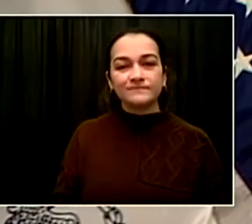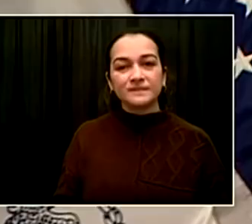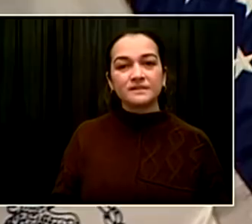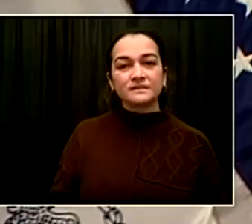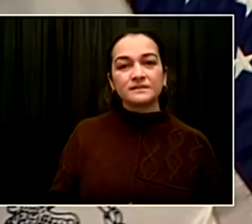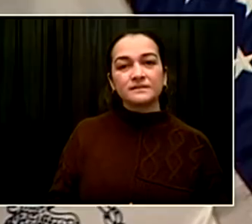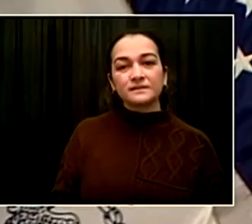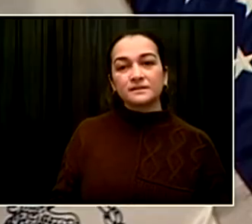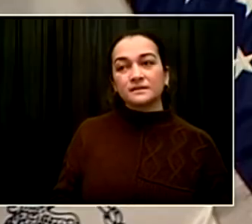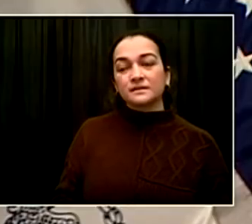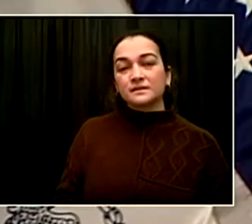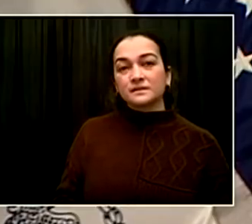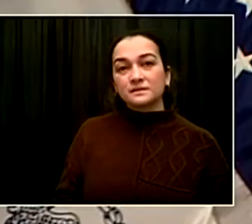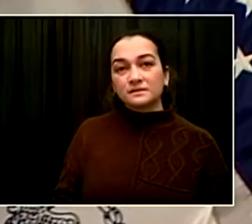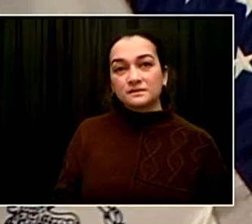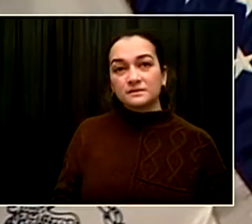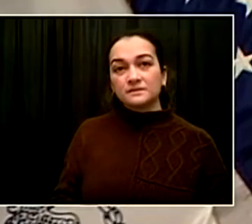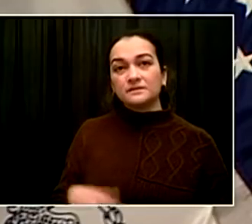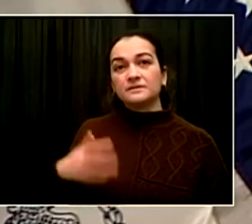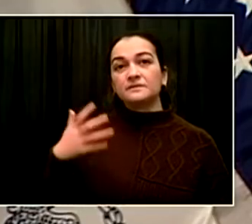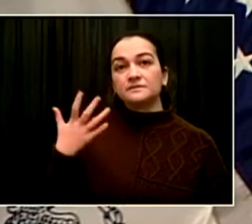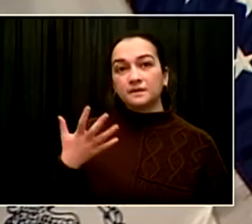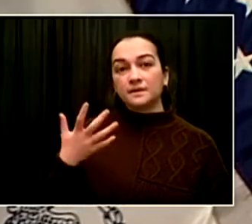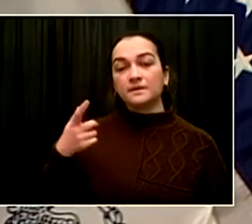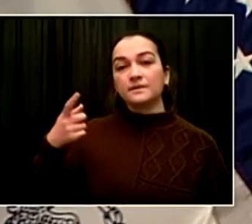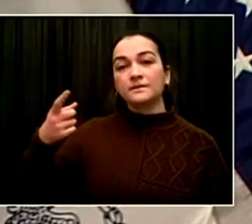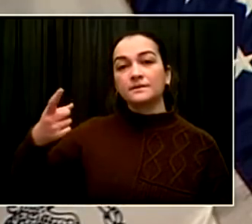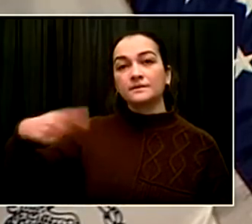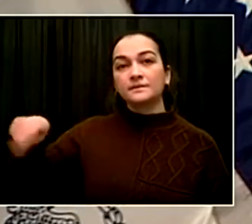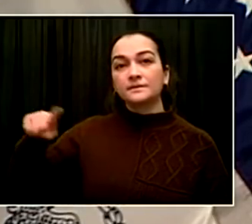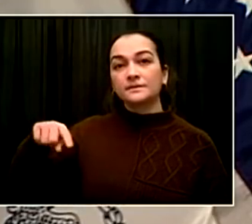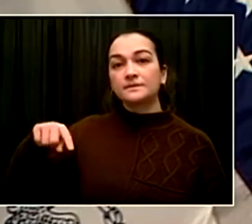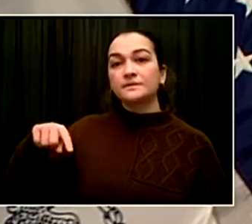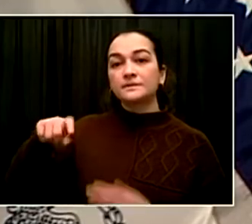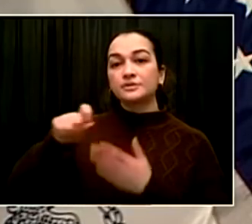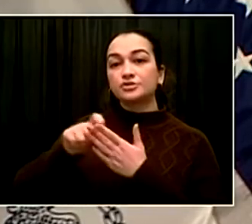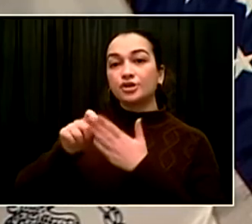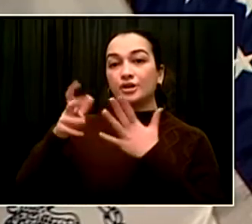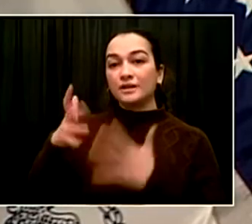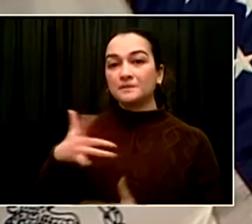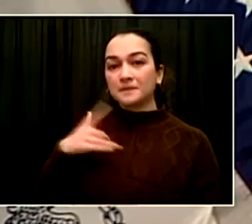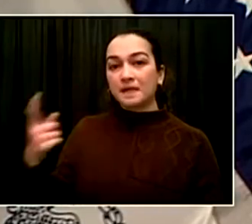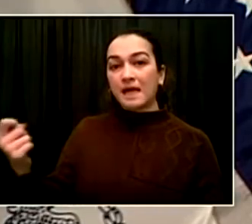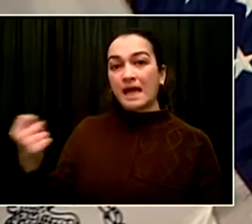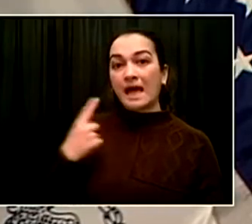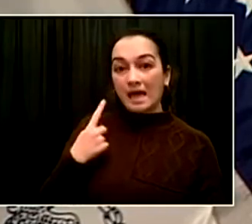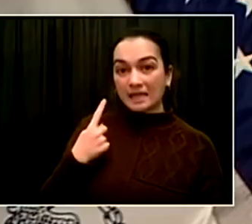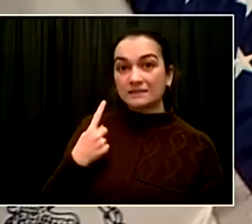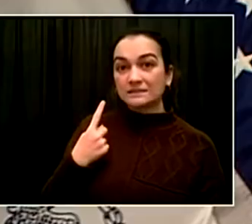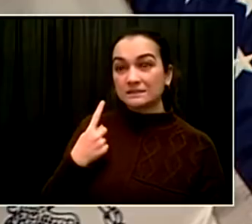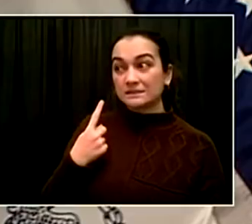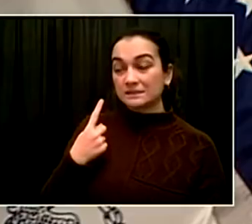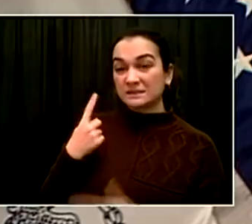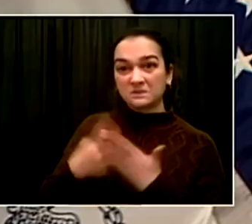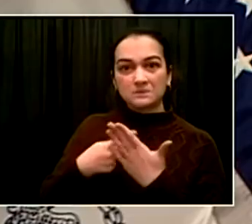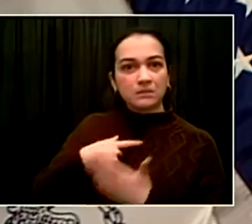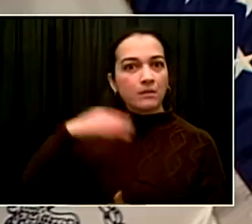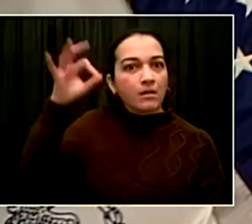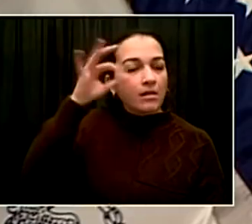YOUR COLLEAGUES IN THE MEDIA HAVE OFTEN RAISED TO US THINGS THAT NEED TO BE ADDRESSED,